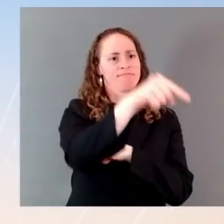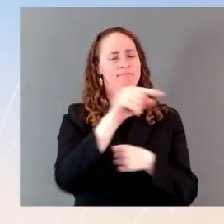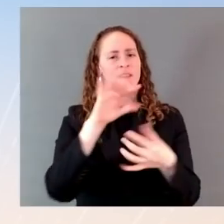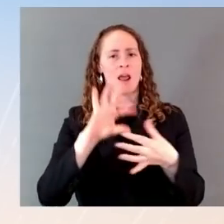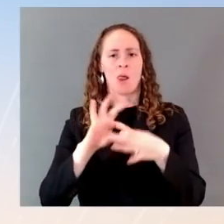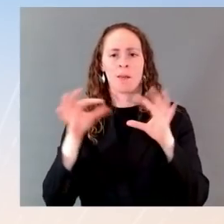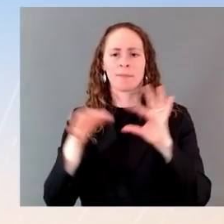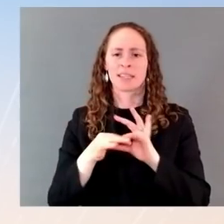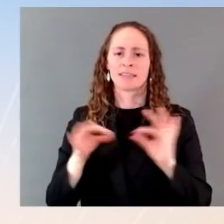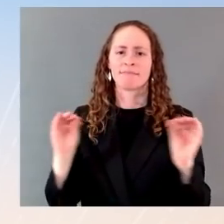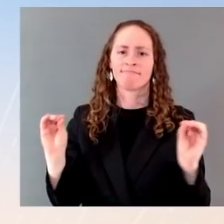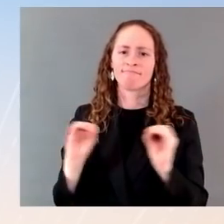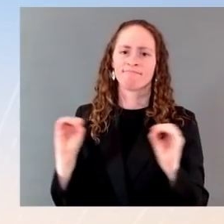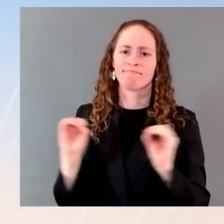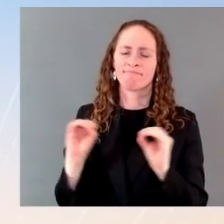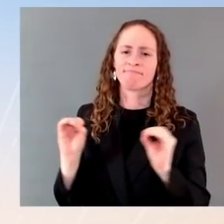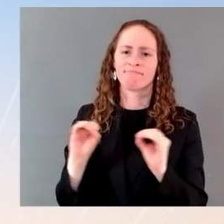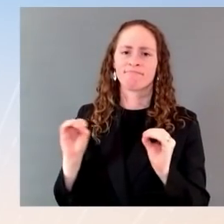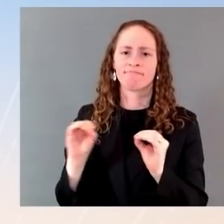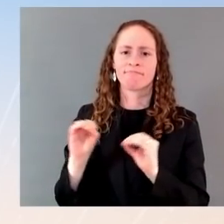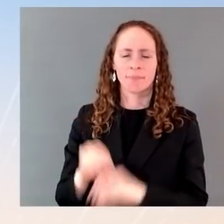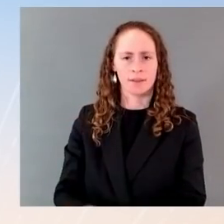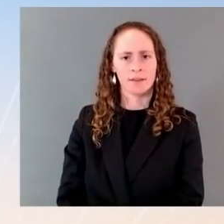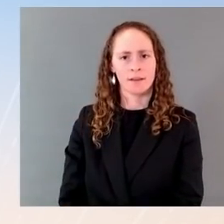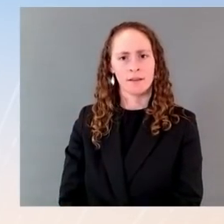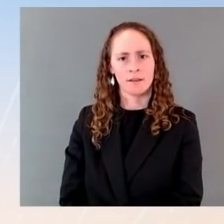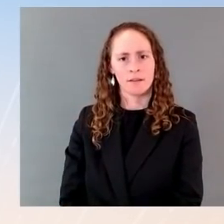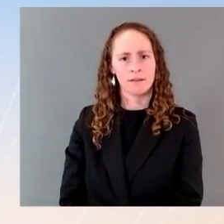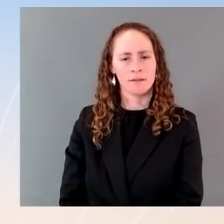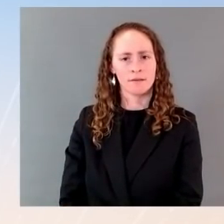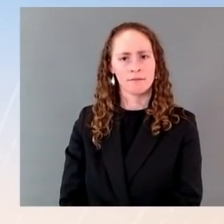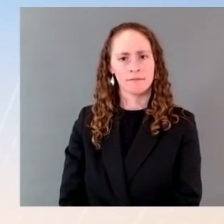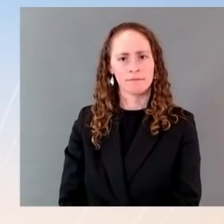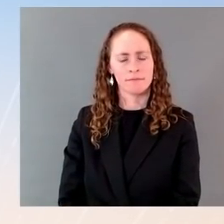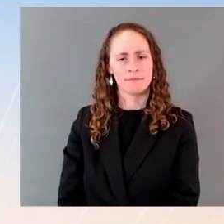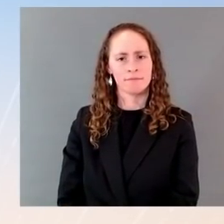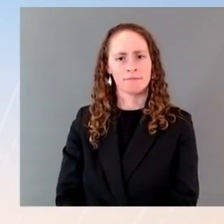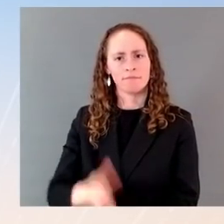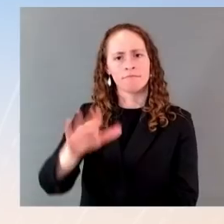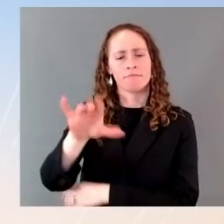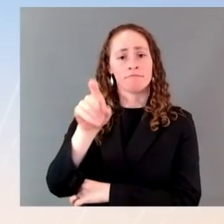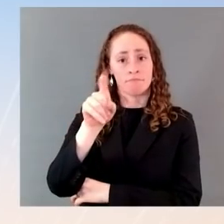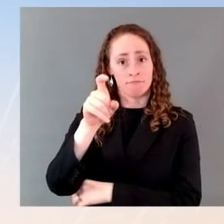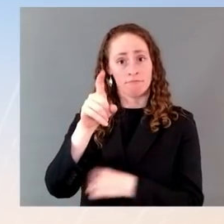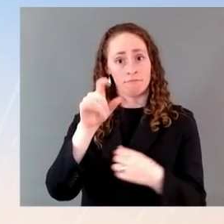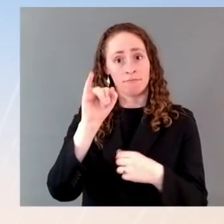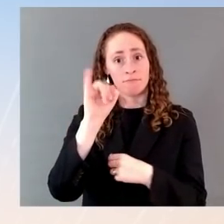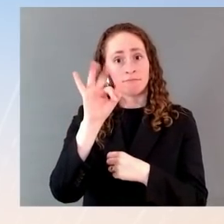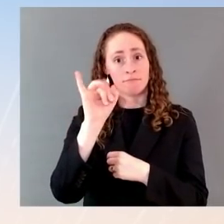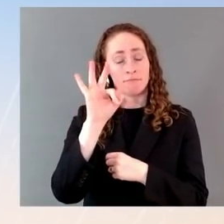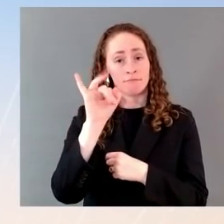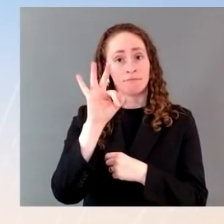Ms. Psaki: I don't -- I have not heard that's an option under consideration. I can just speak to what the decisions are we're making here from the U.S. government,